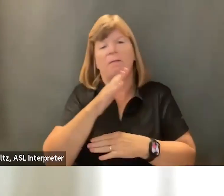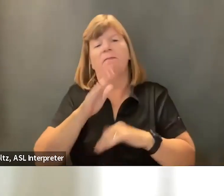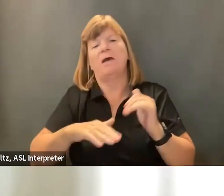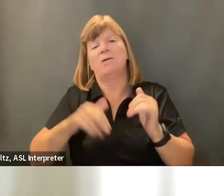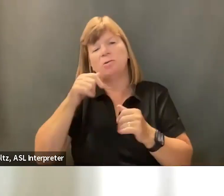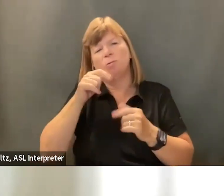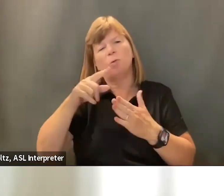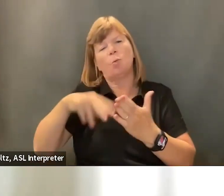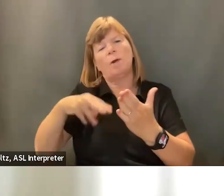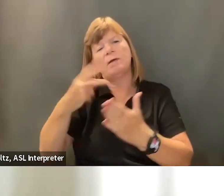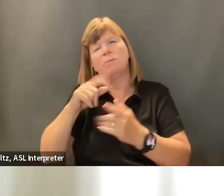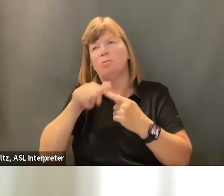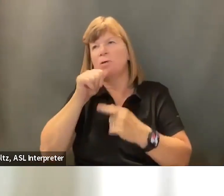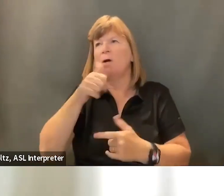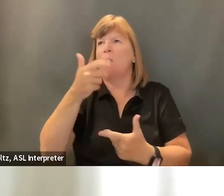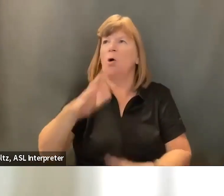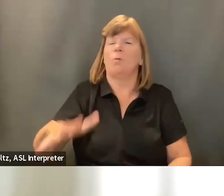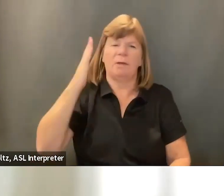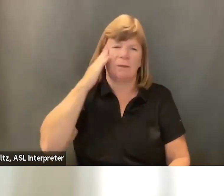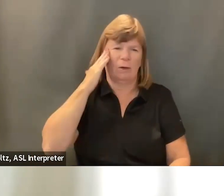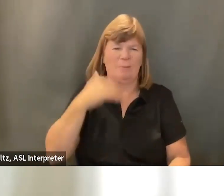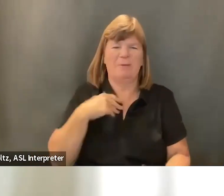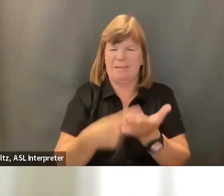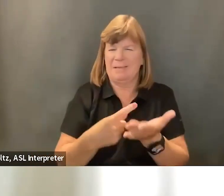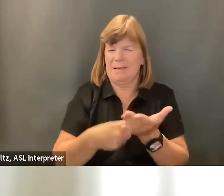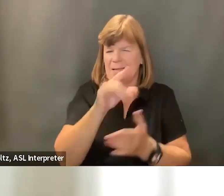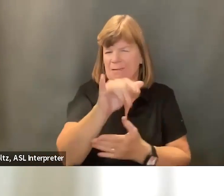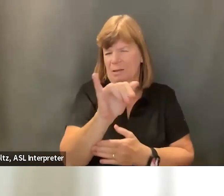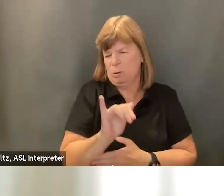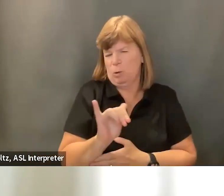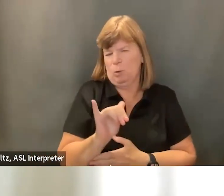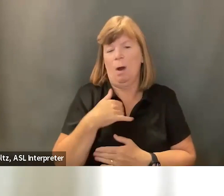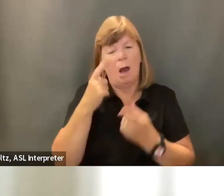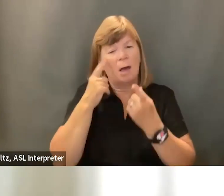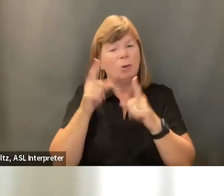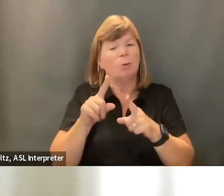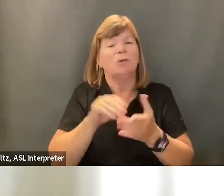about that in the same in the same conversation because I agree that students need to be able to